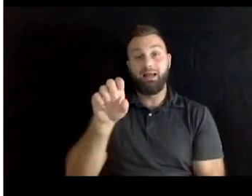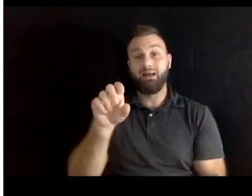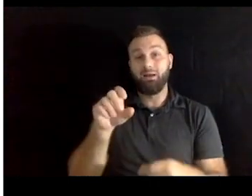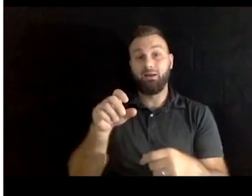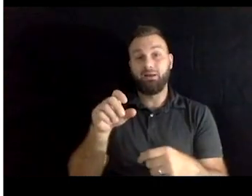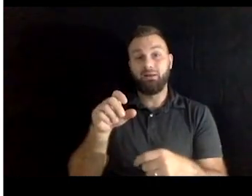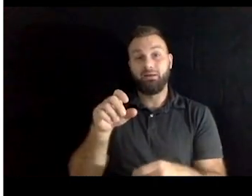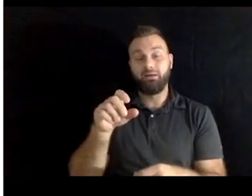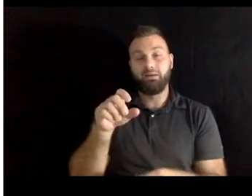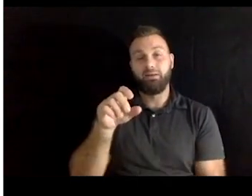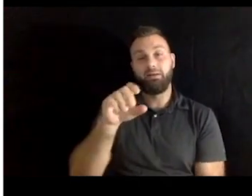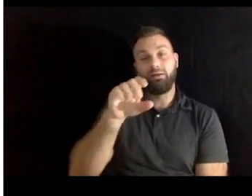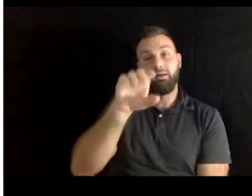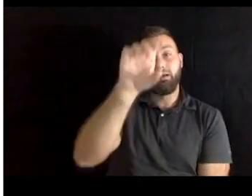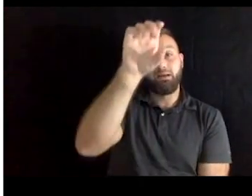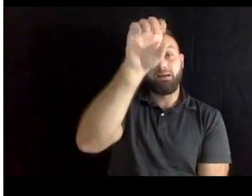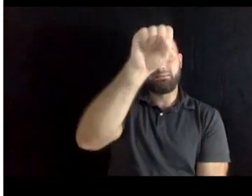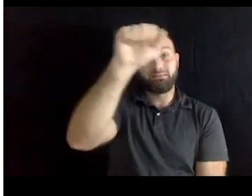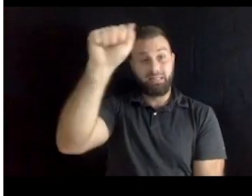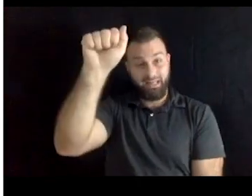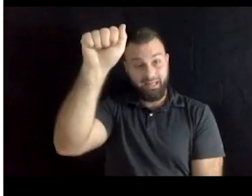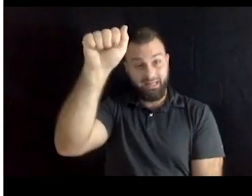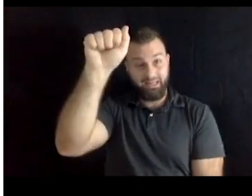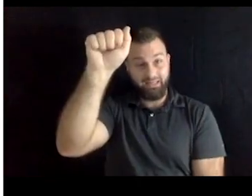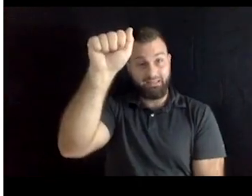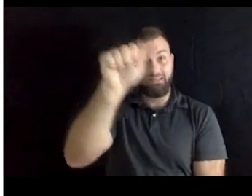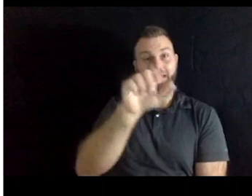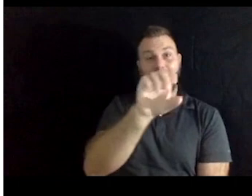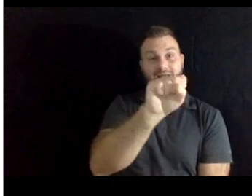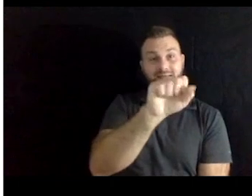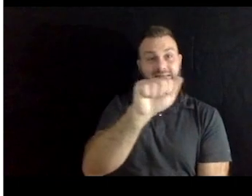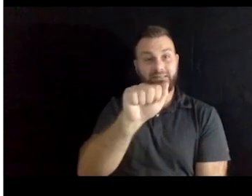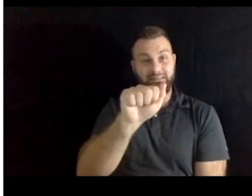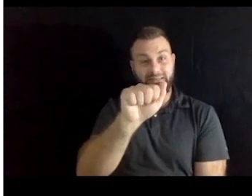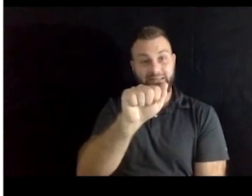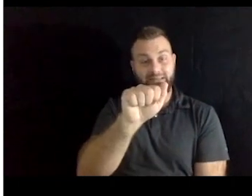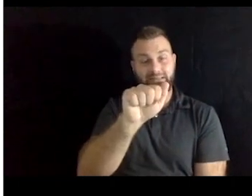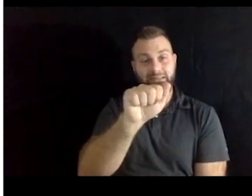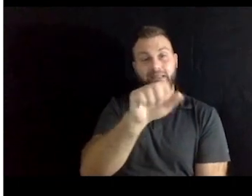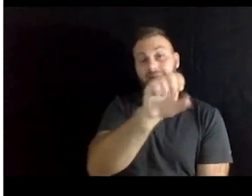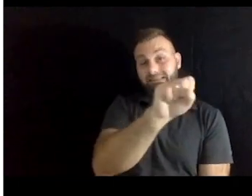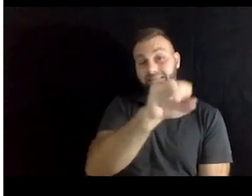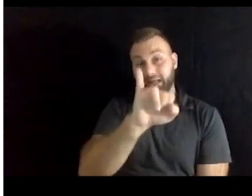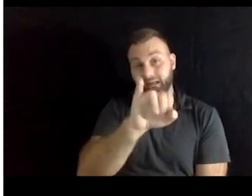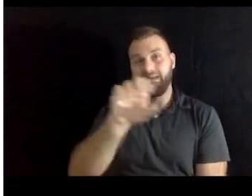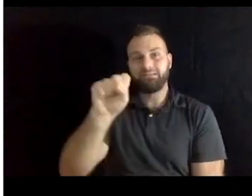and your next question should hopefully be what are SSI and SSDI well,